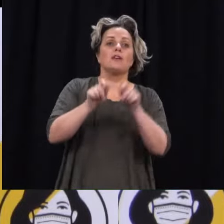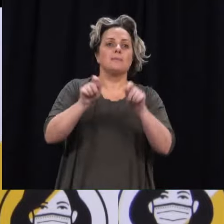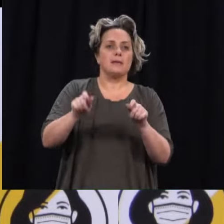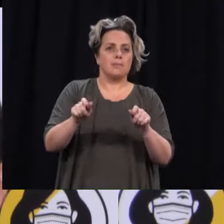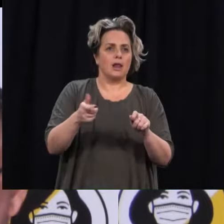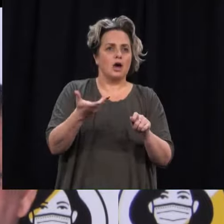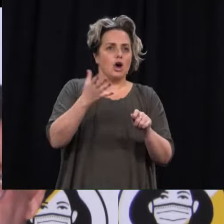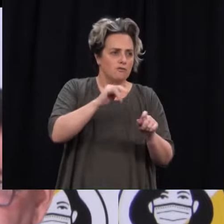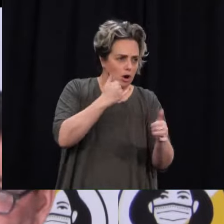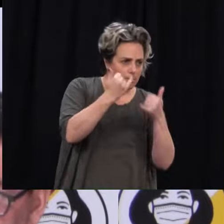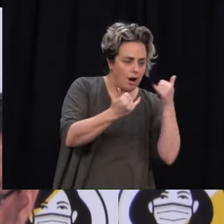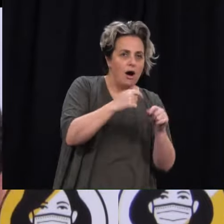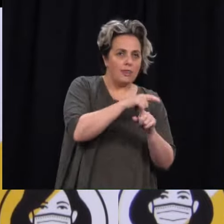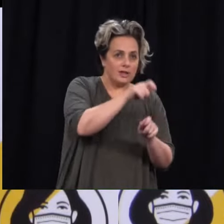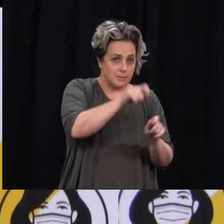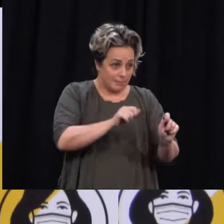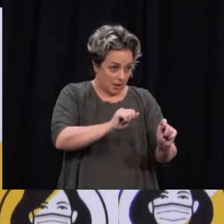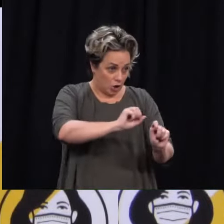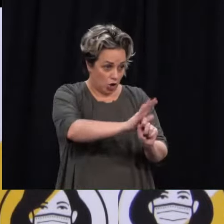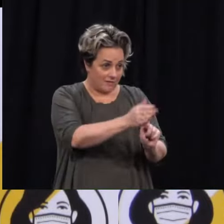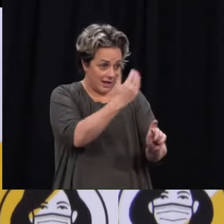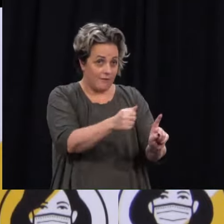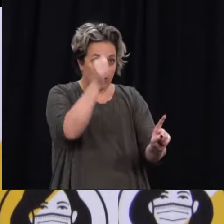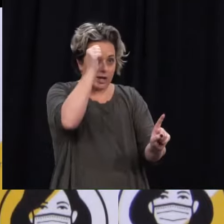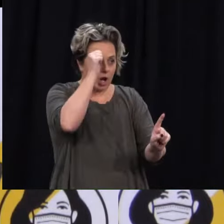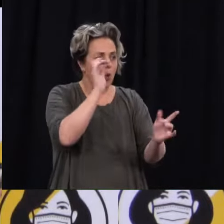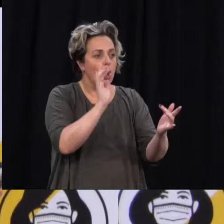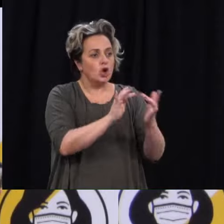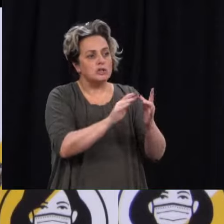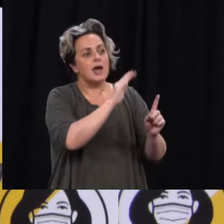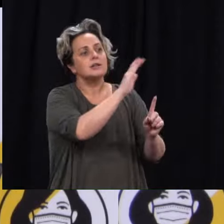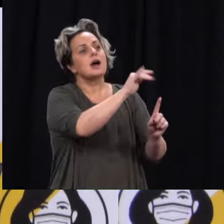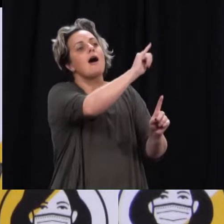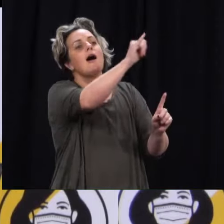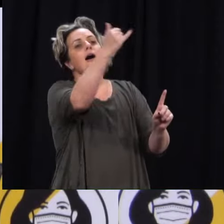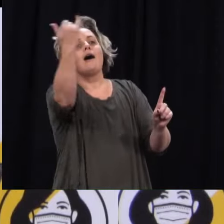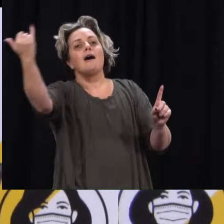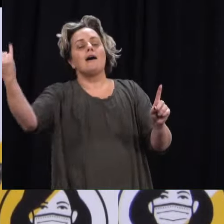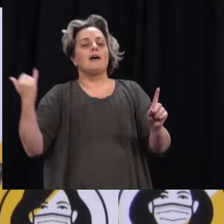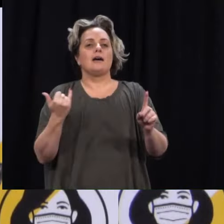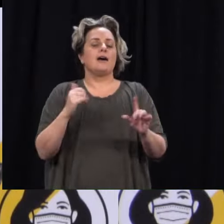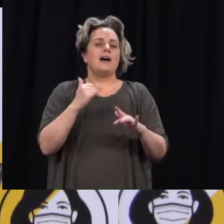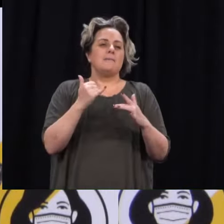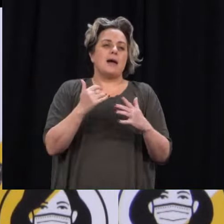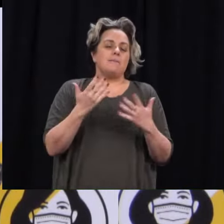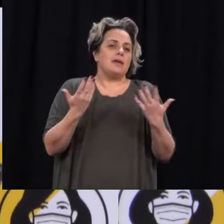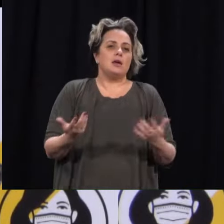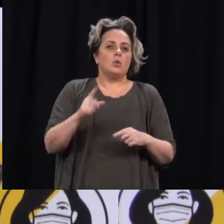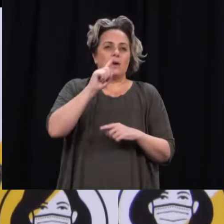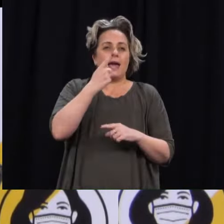So then we would expect to see